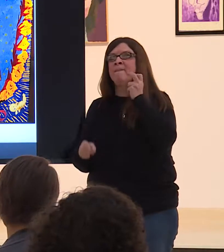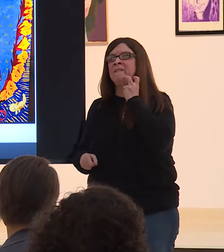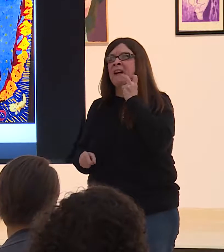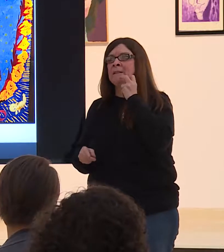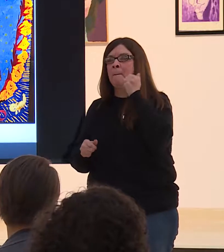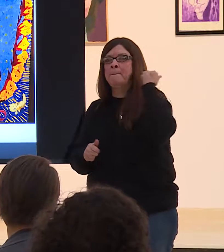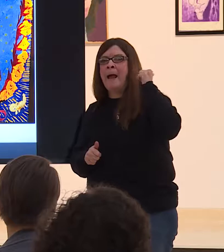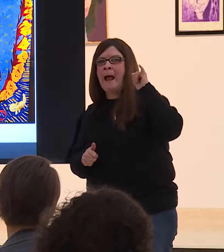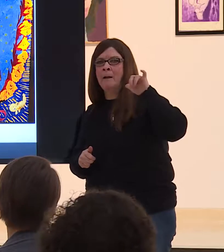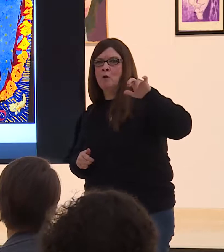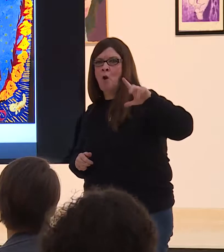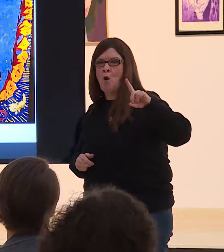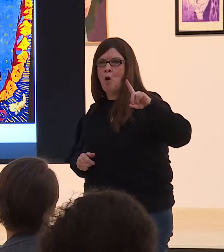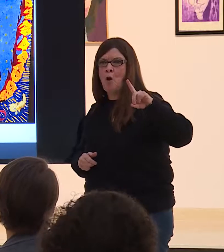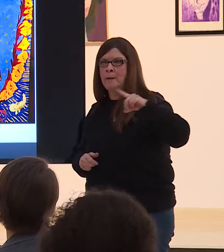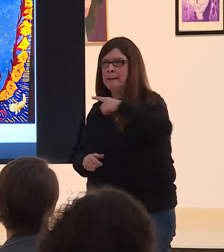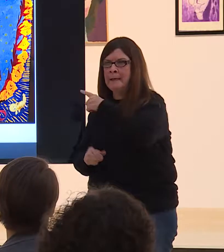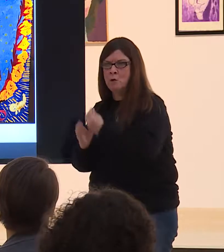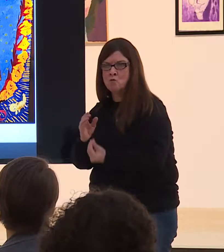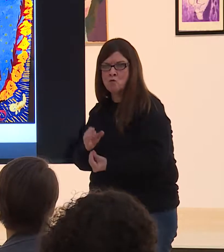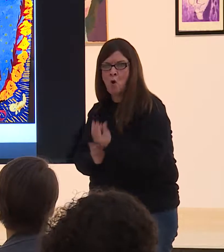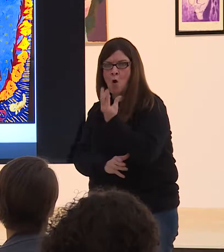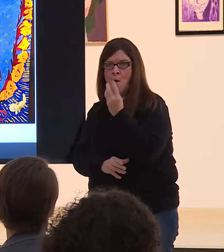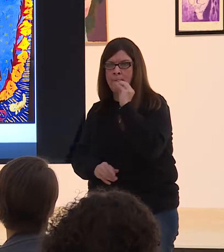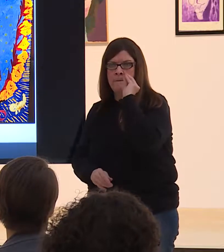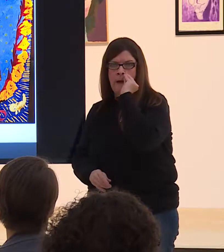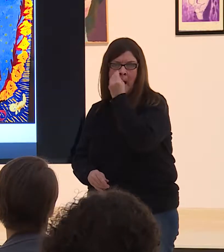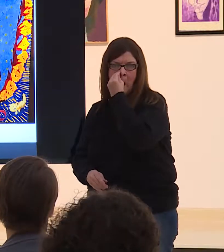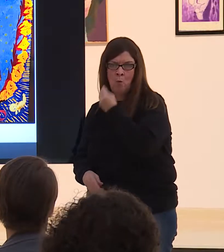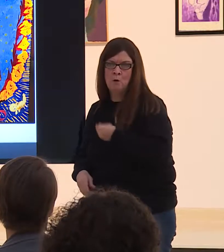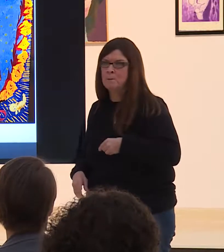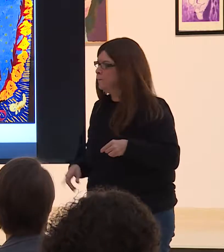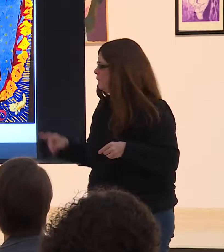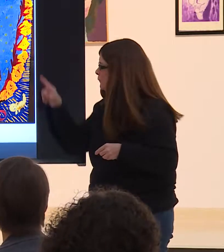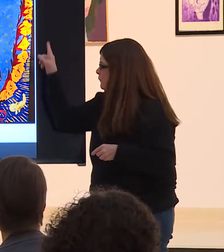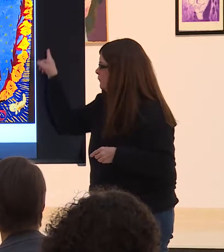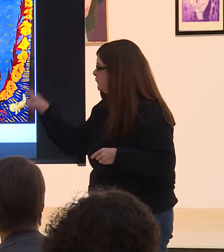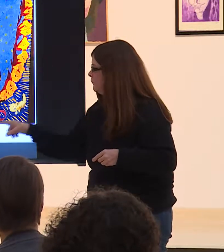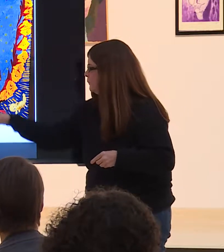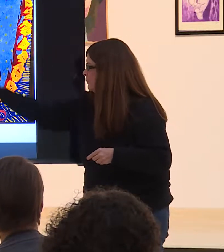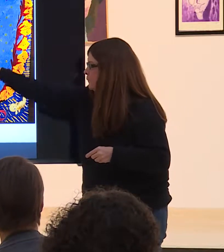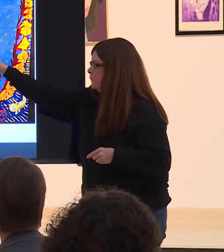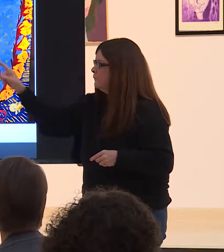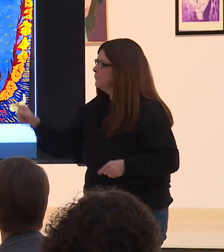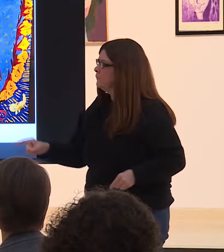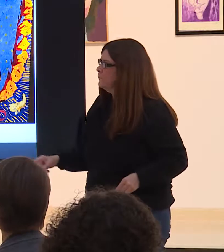This piece, adding flowers-- Veditz, in his backyard, was known for growing flowers,